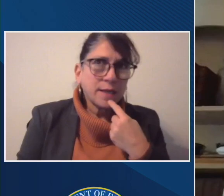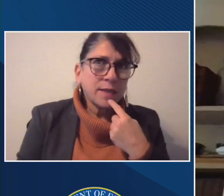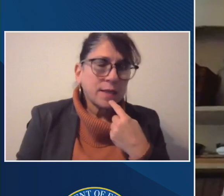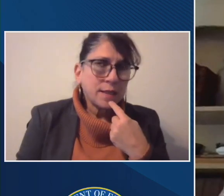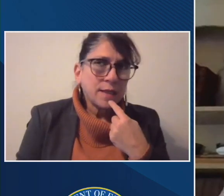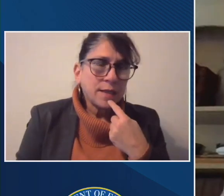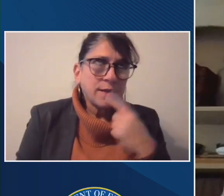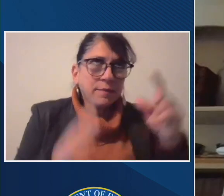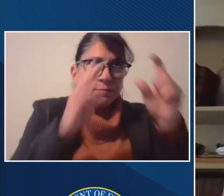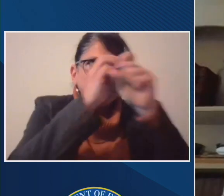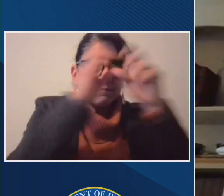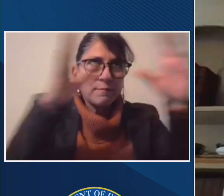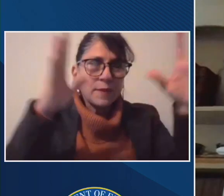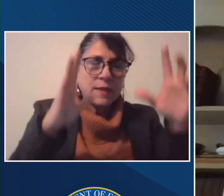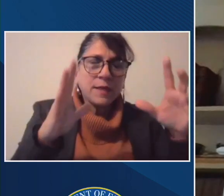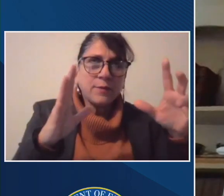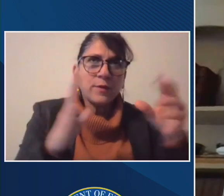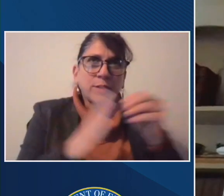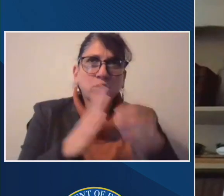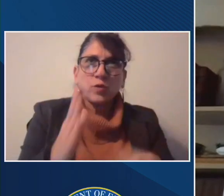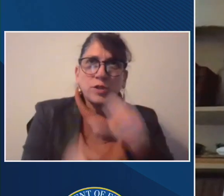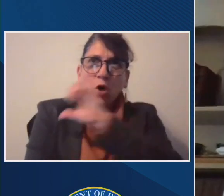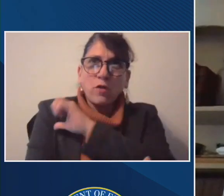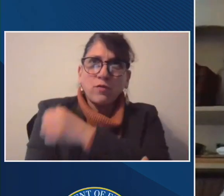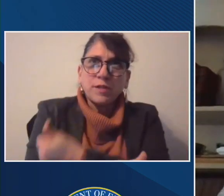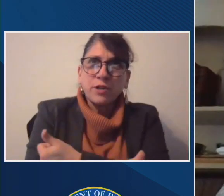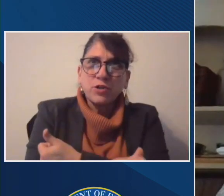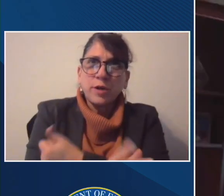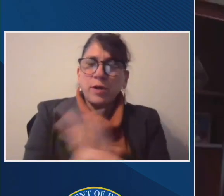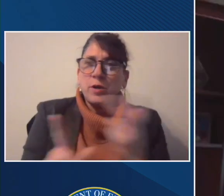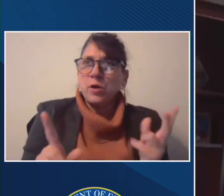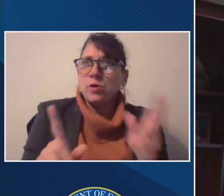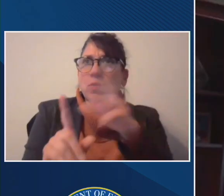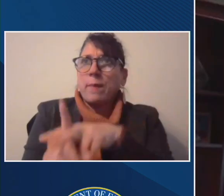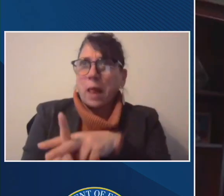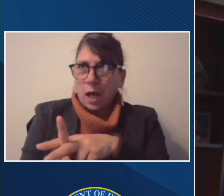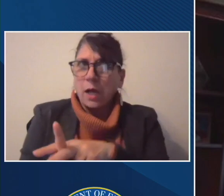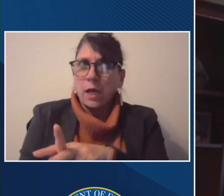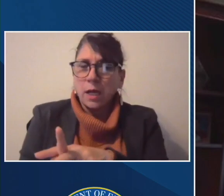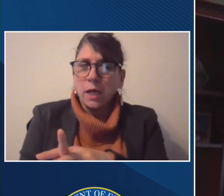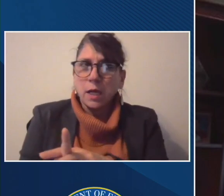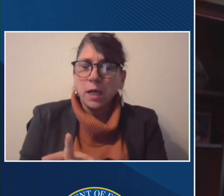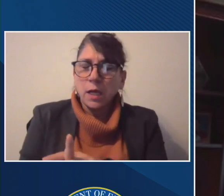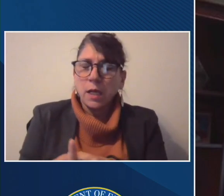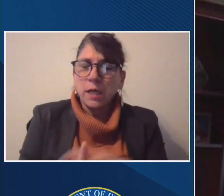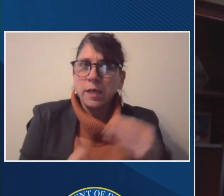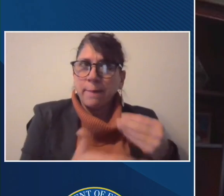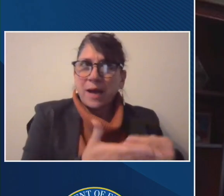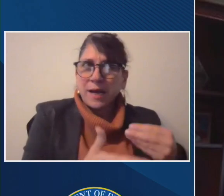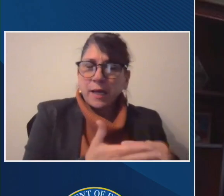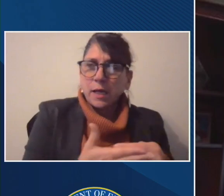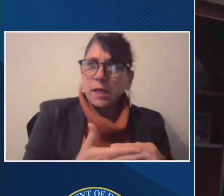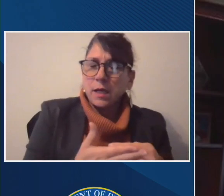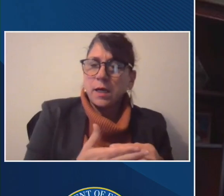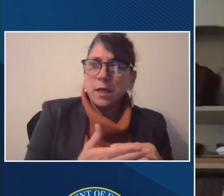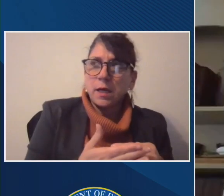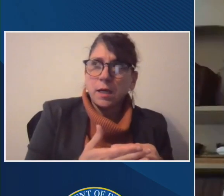with the students authorization to apply these funds to other things.